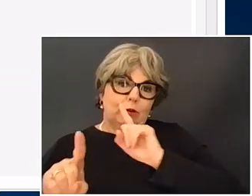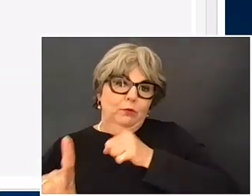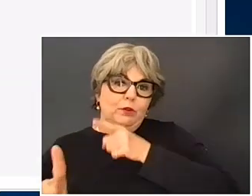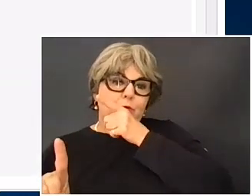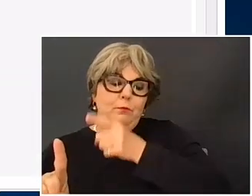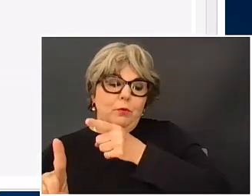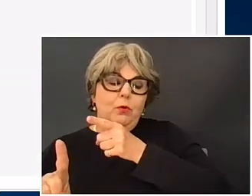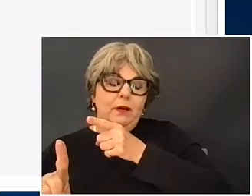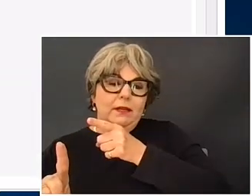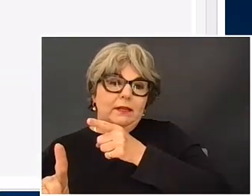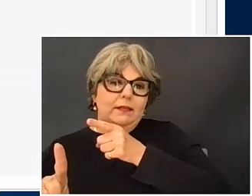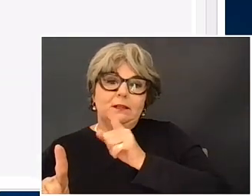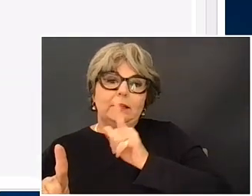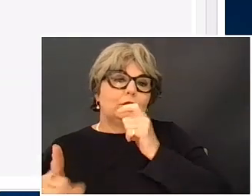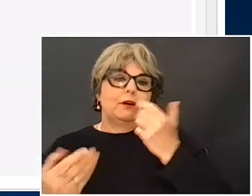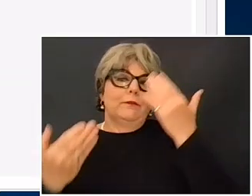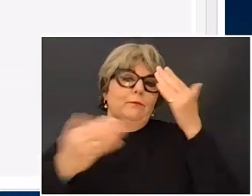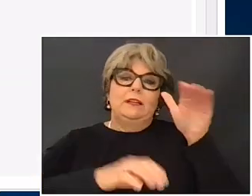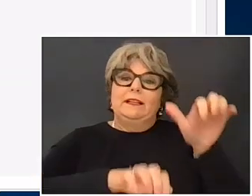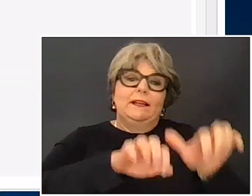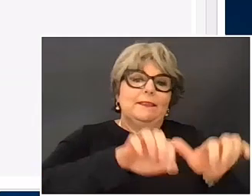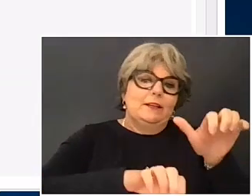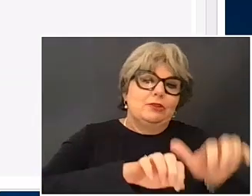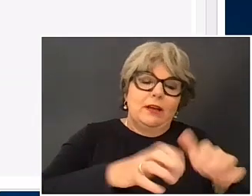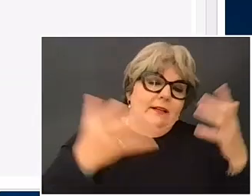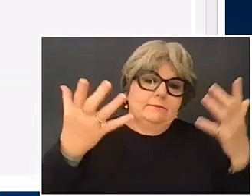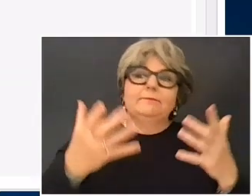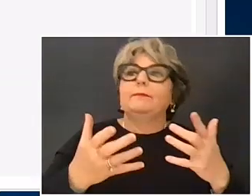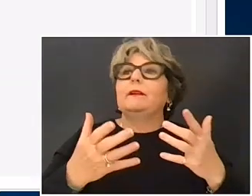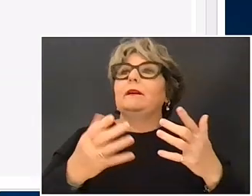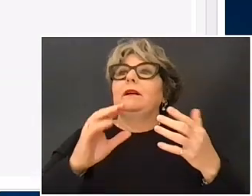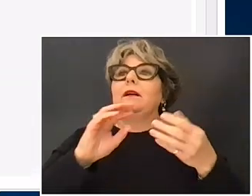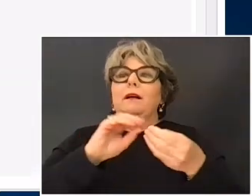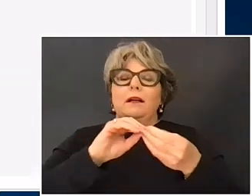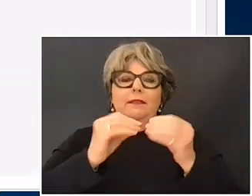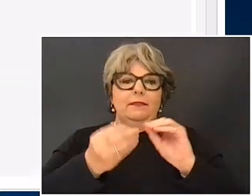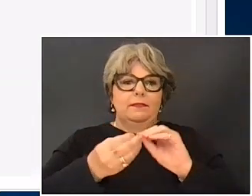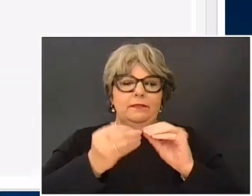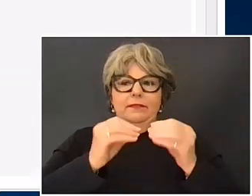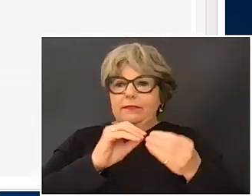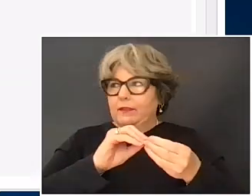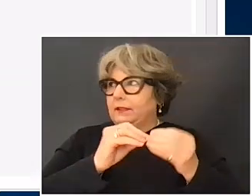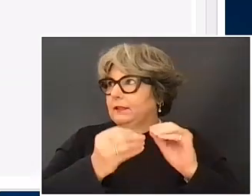whoever put it in the chat. So that's the numbers- when IRT polled how